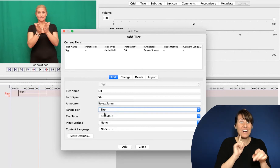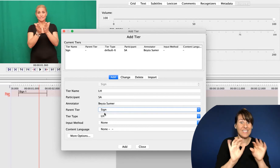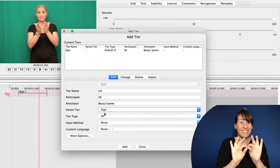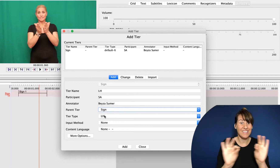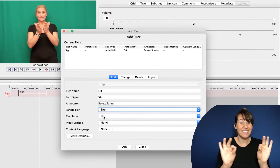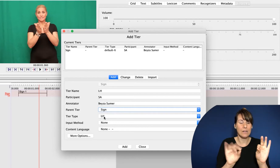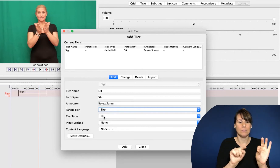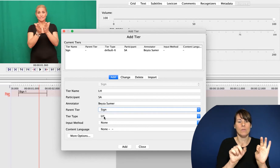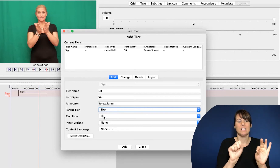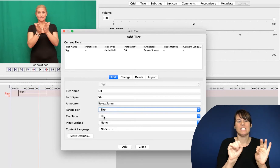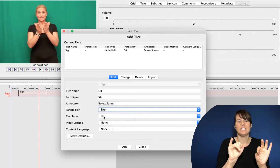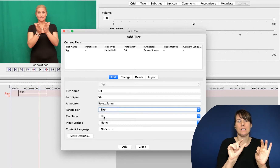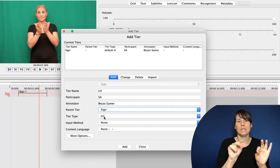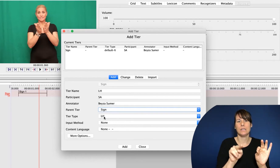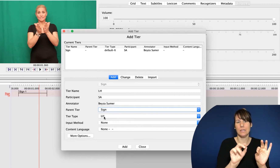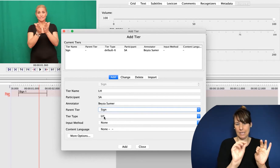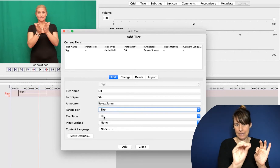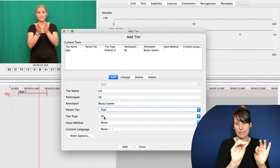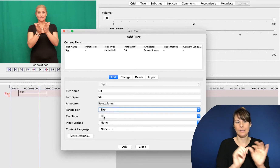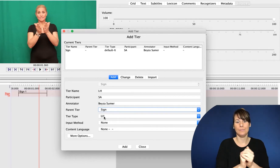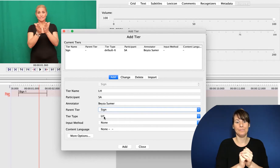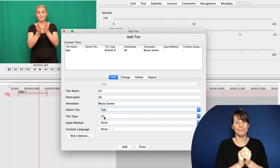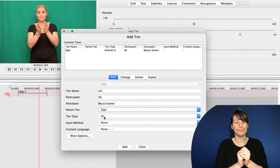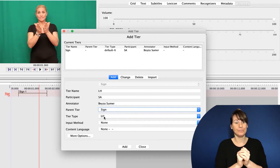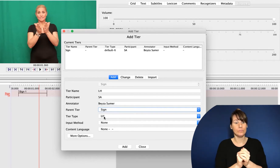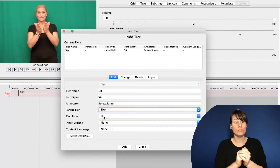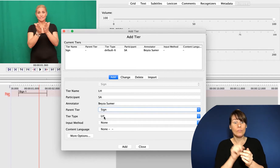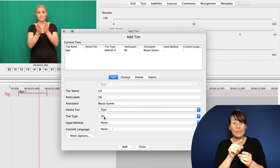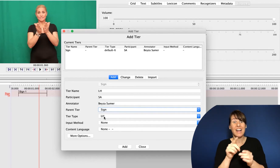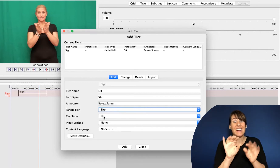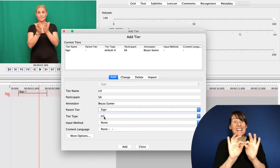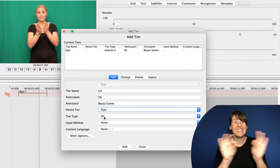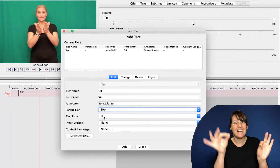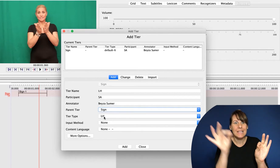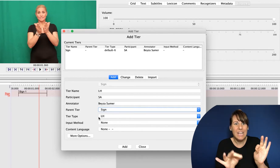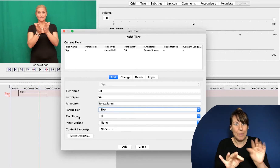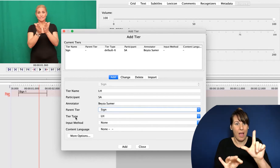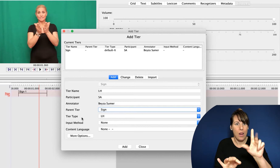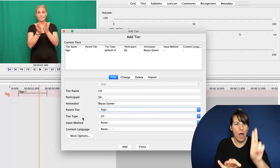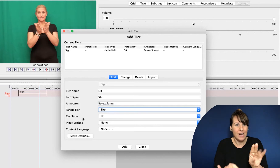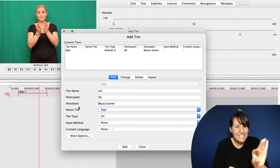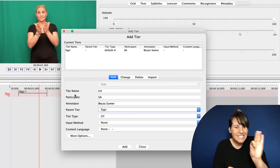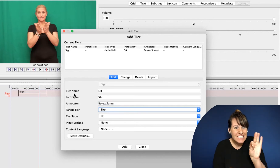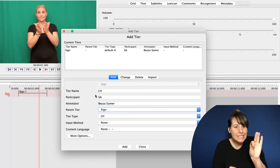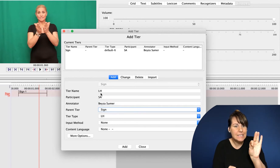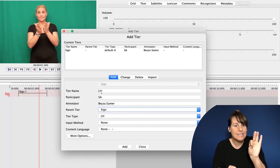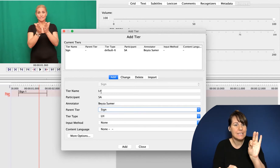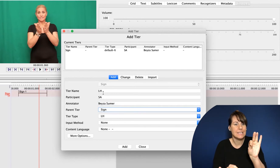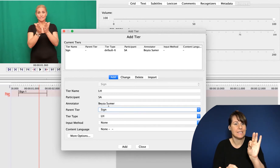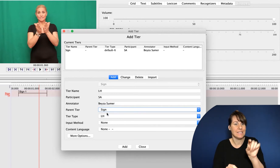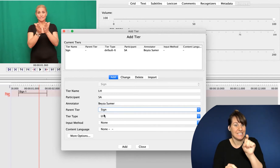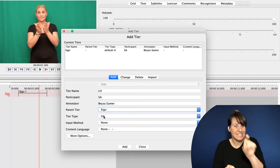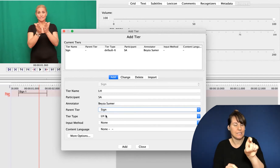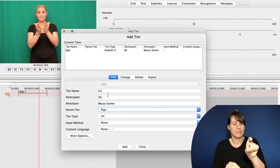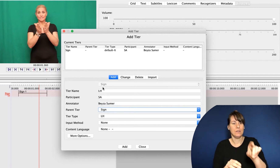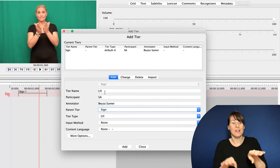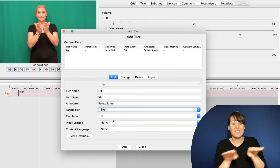And then this is the tier type left hand tier type and tier name matching.